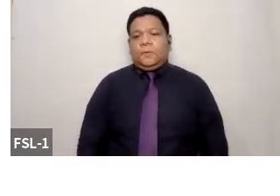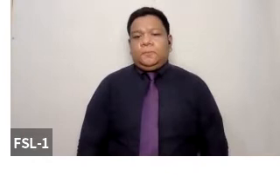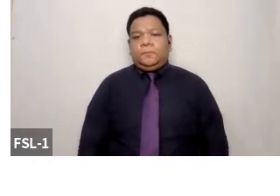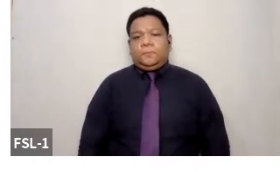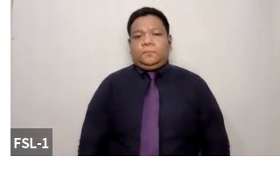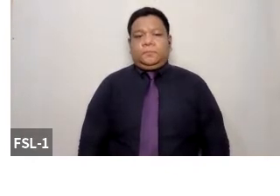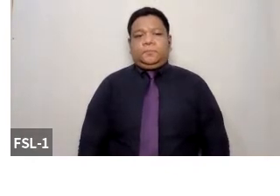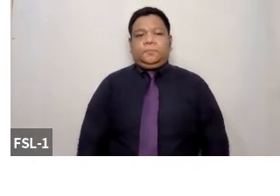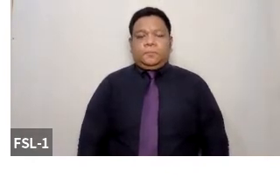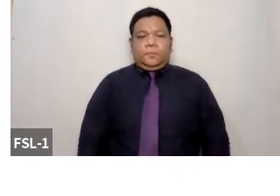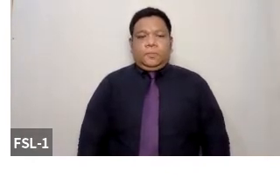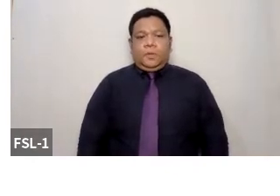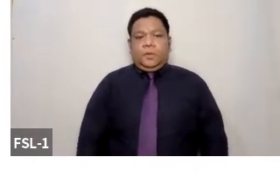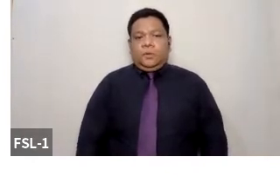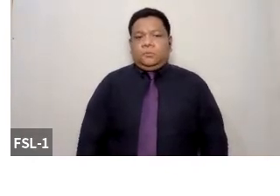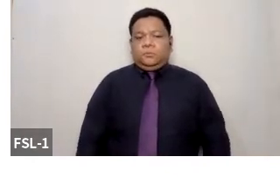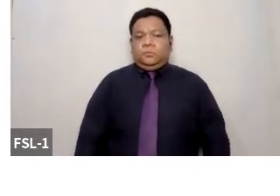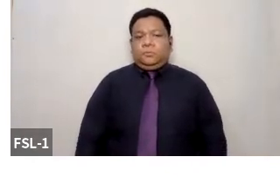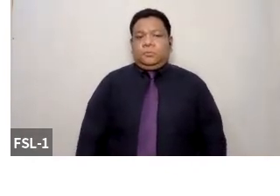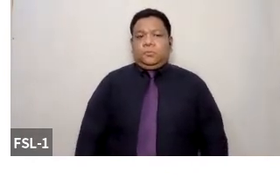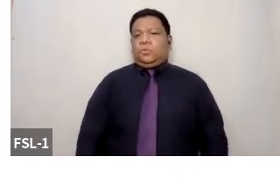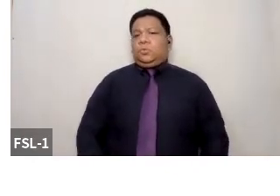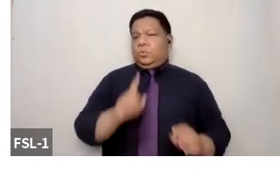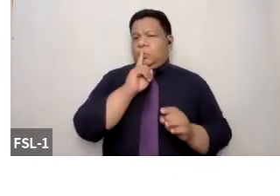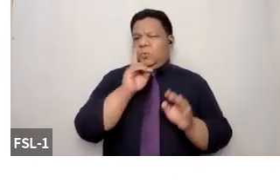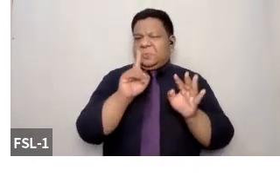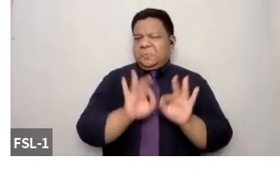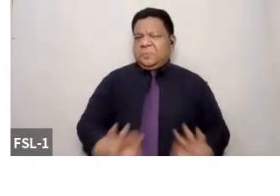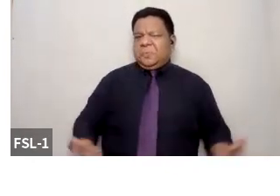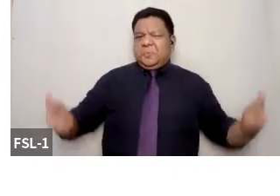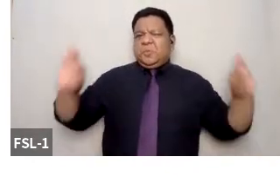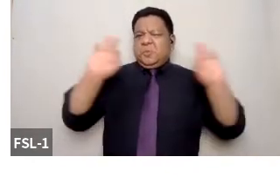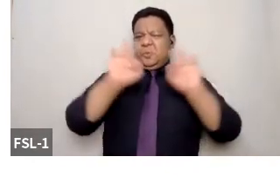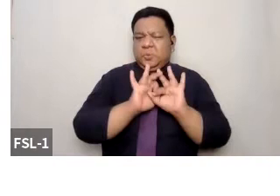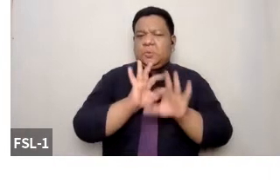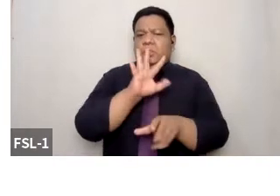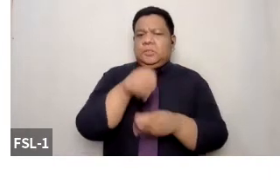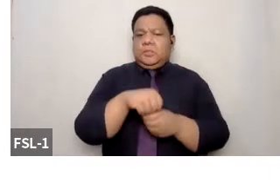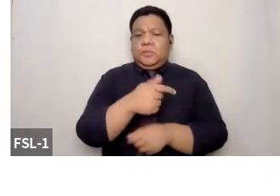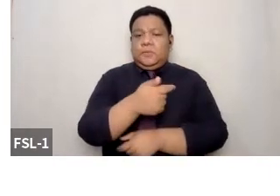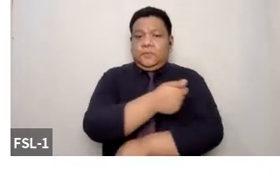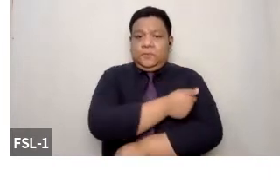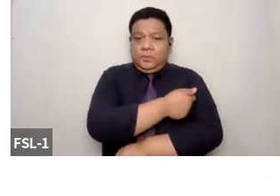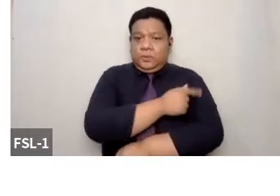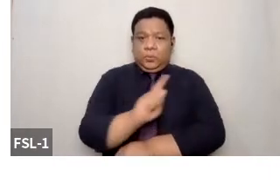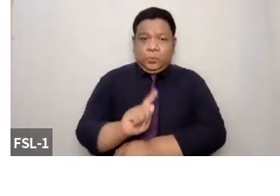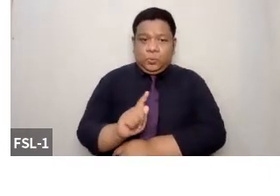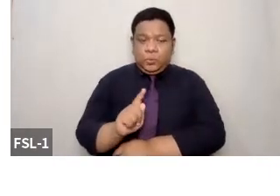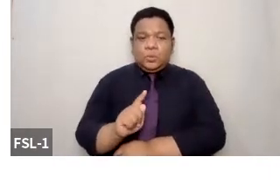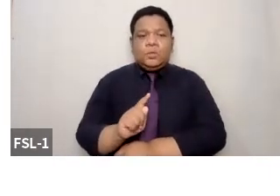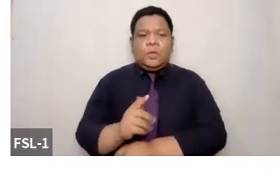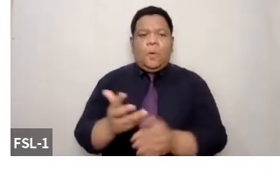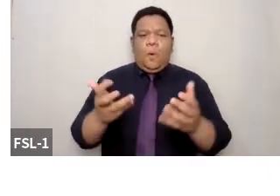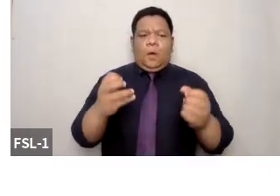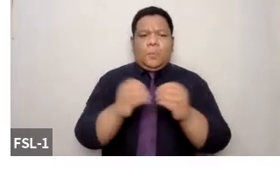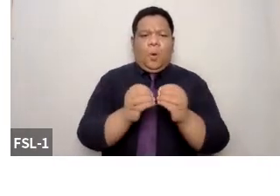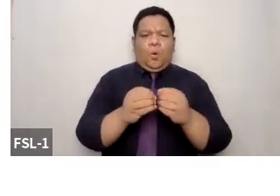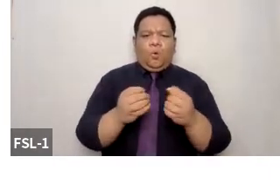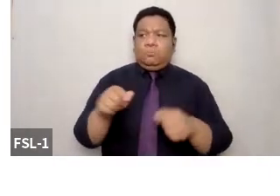Another important aspect of vaccination is strengthening the public confidence in vaccines.